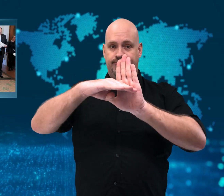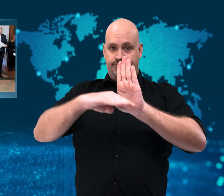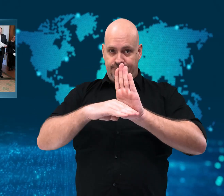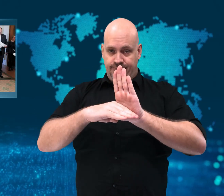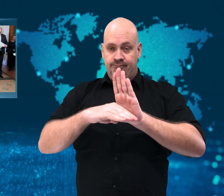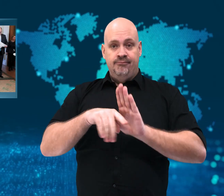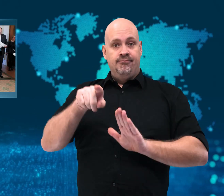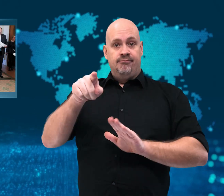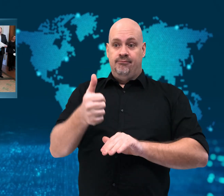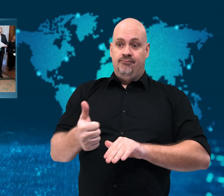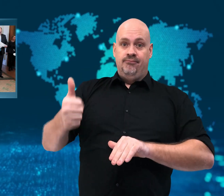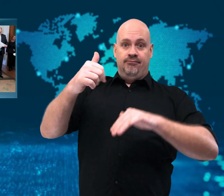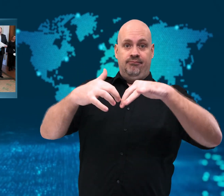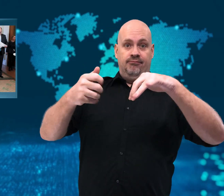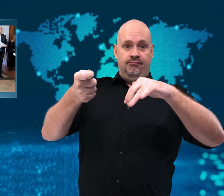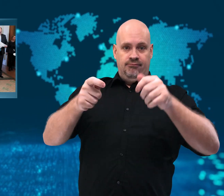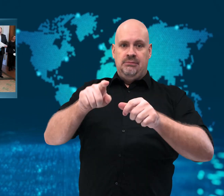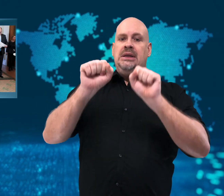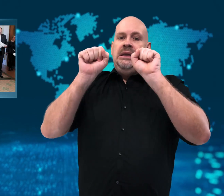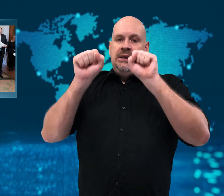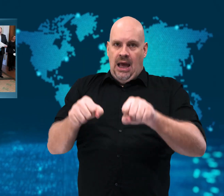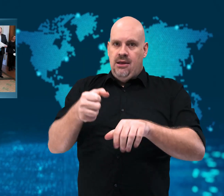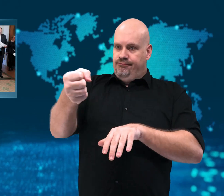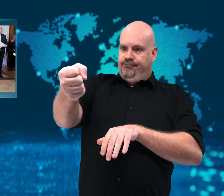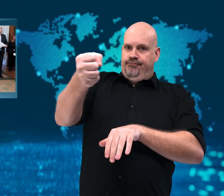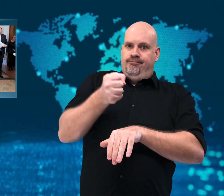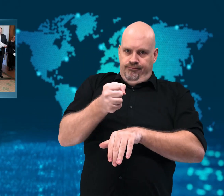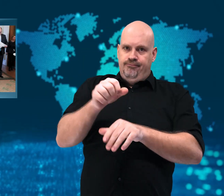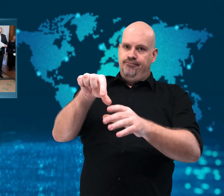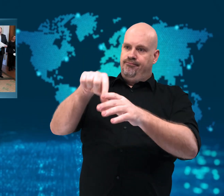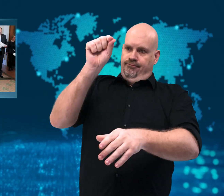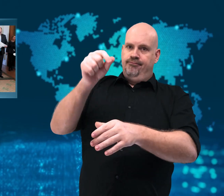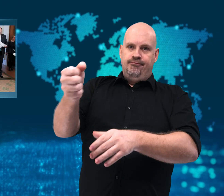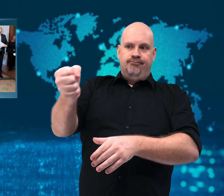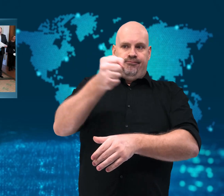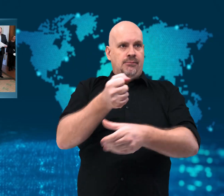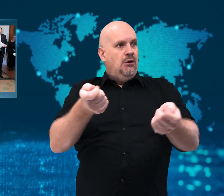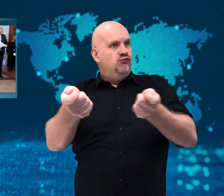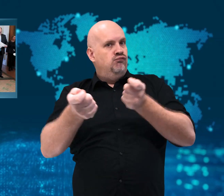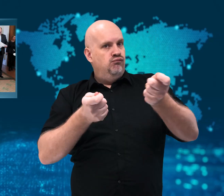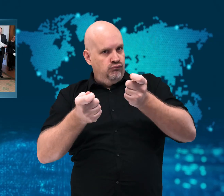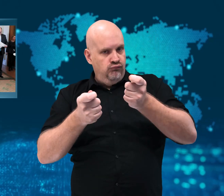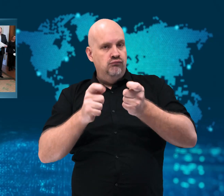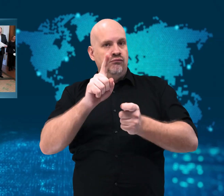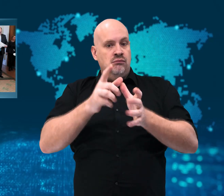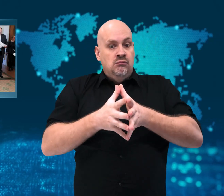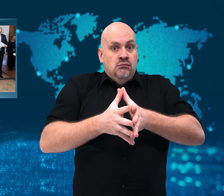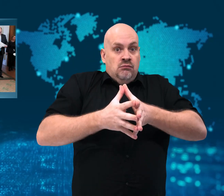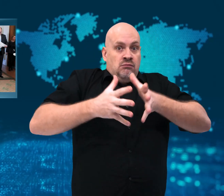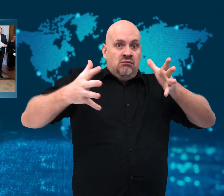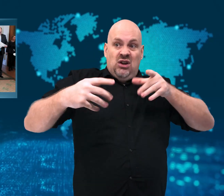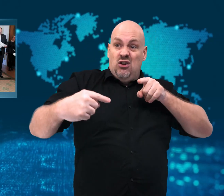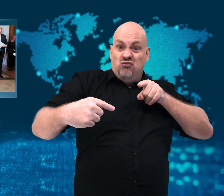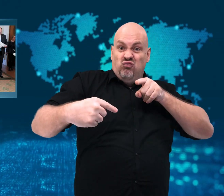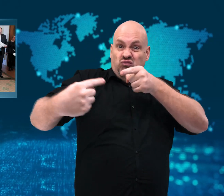majority doesn’t oppose them. This meant a very close vote,